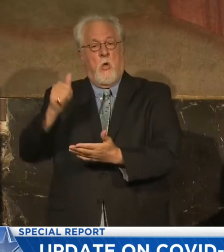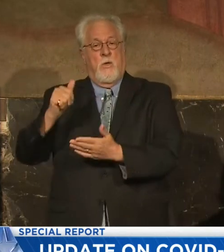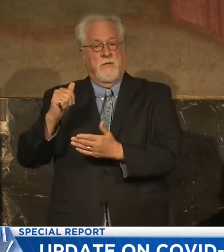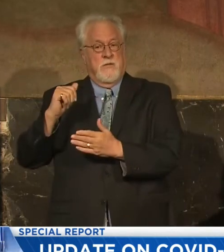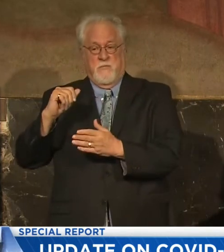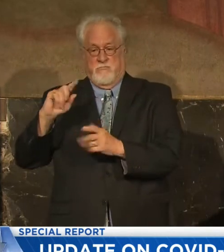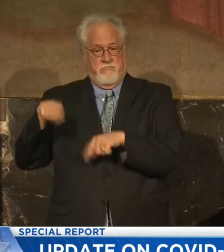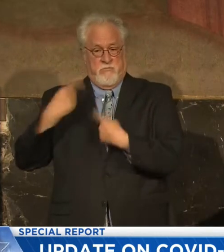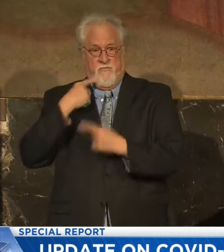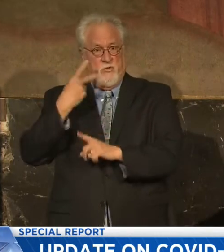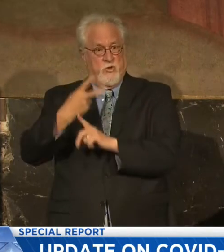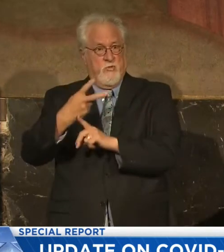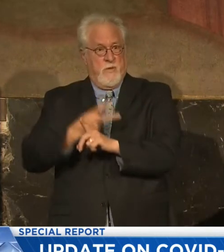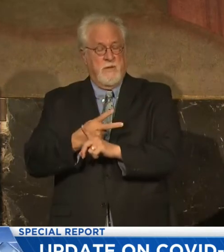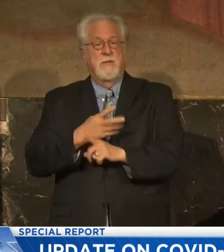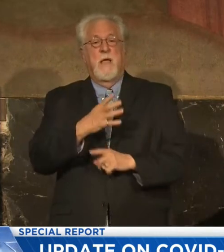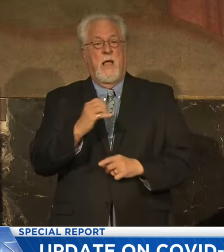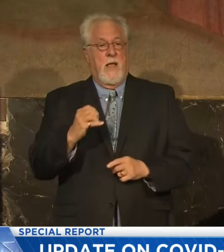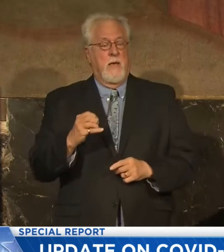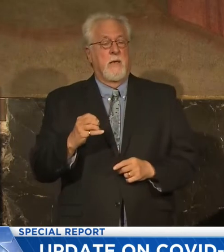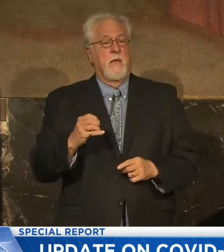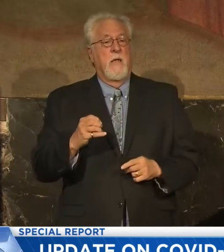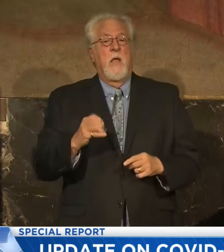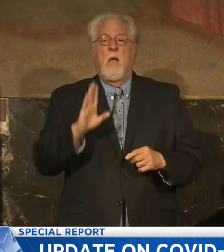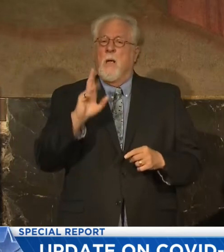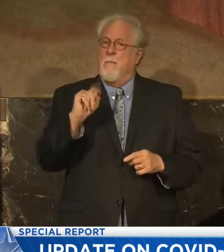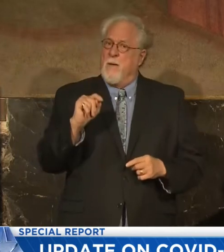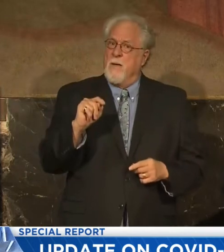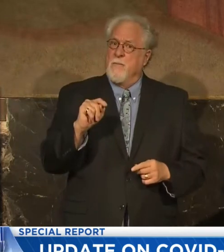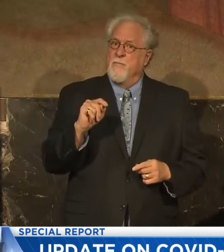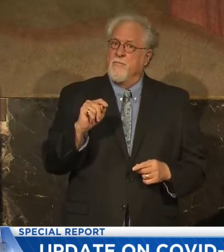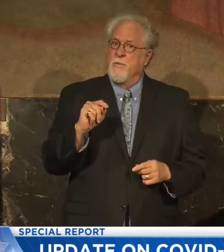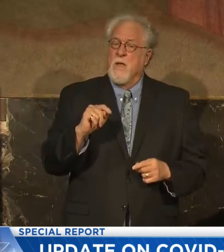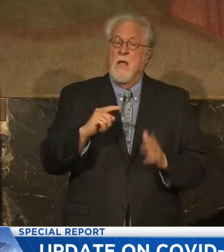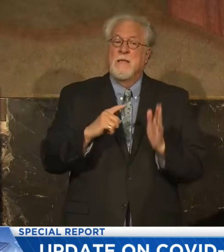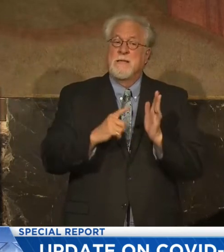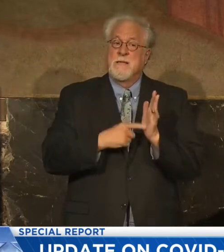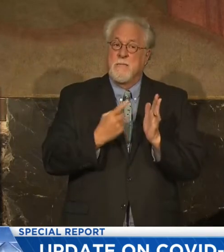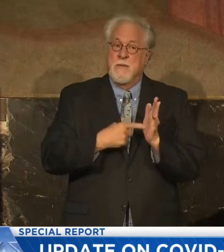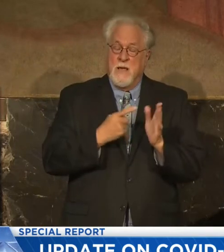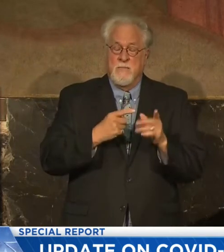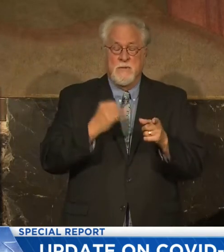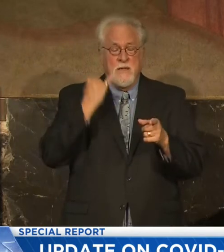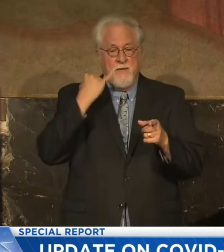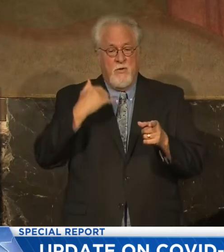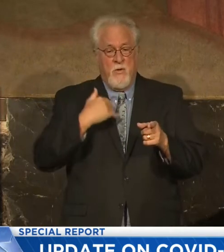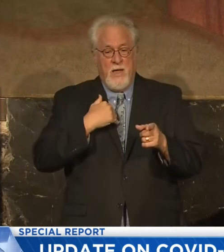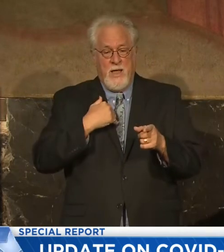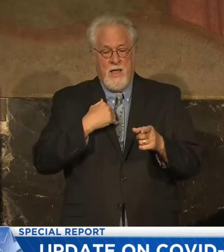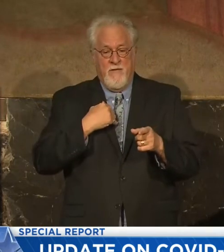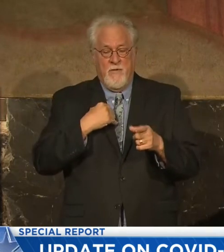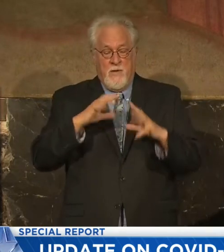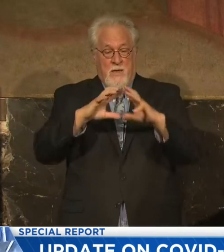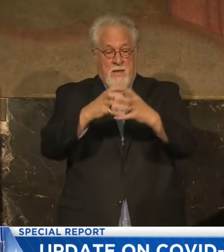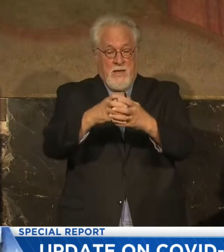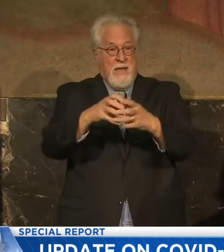PERCENTAGE OF POSITIVE CASES IS WELL IN HAND. THAT THE NUMBER OF HOSPITALIZATIONS IS AT THE